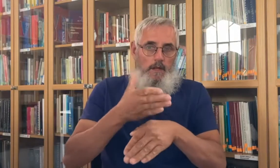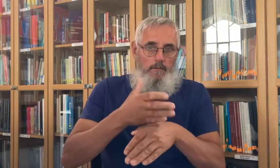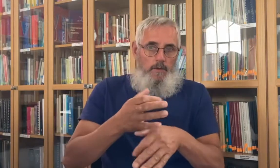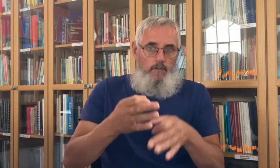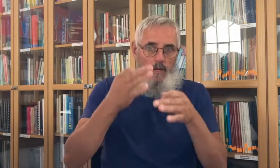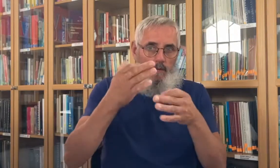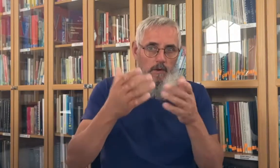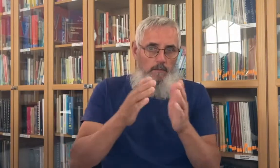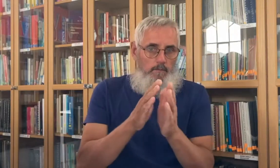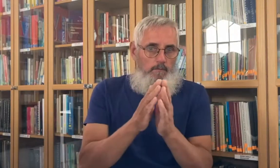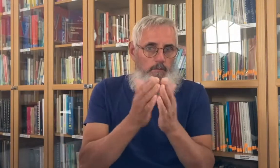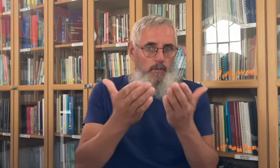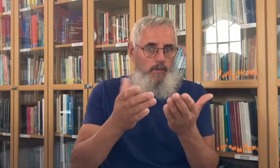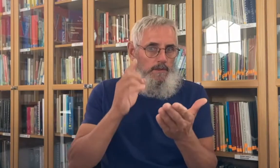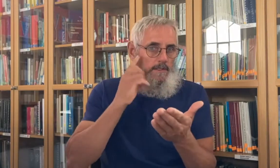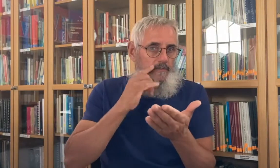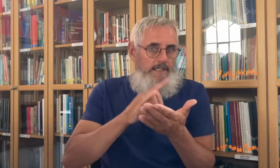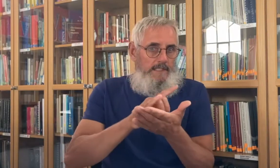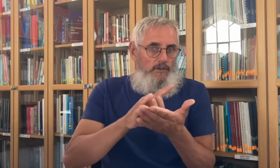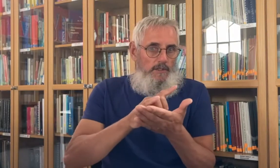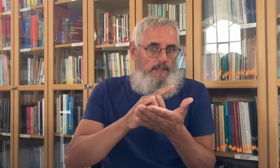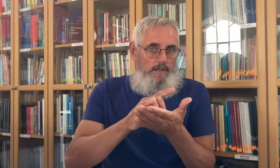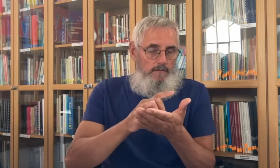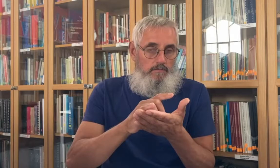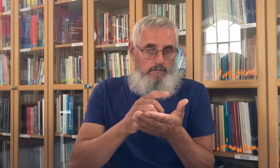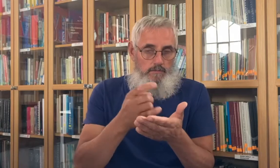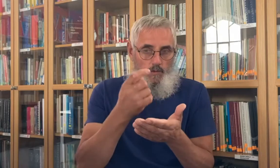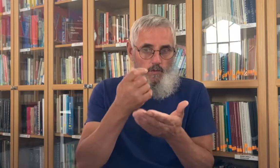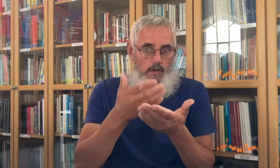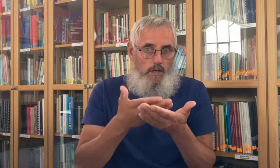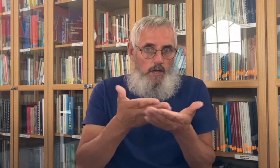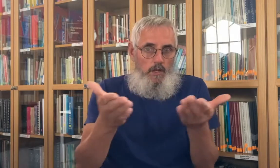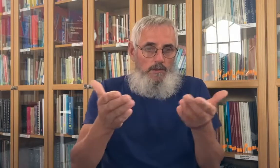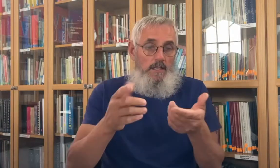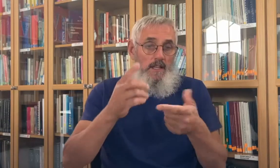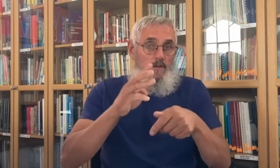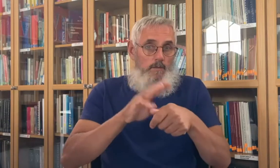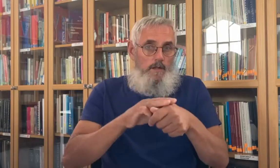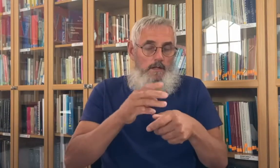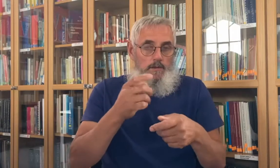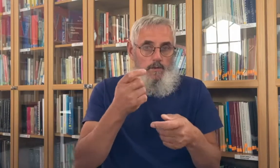which will be published soon. We also have about 20 videos on the way,